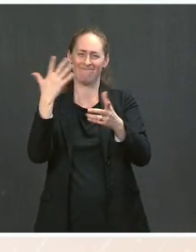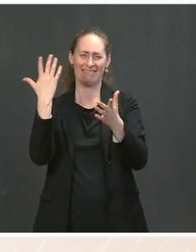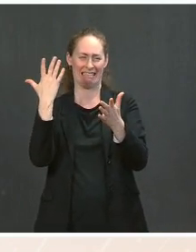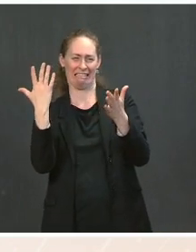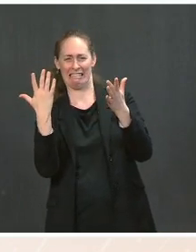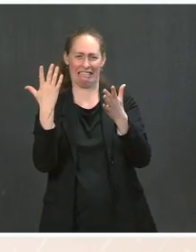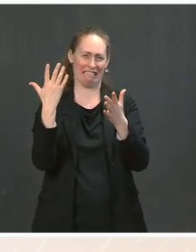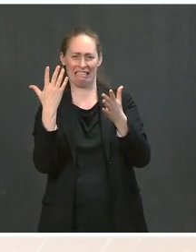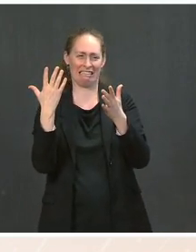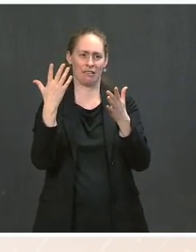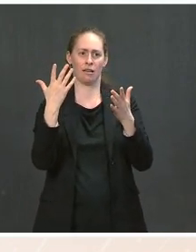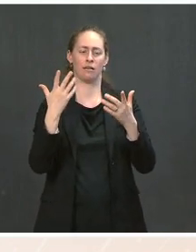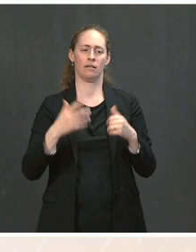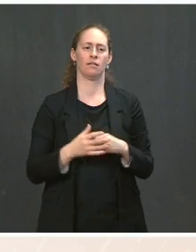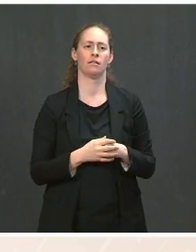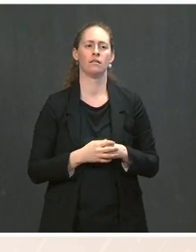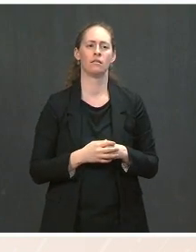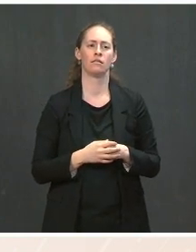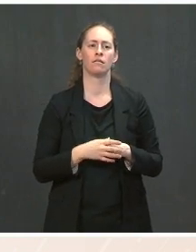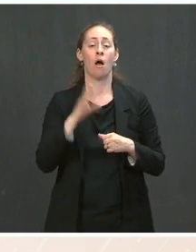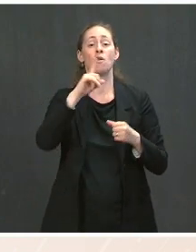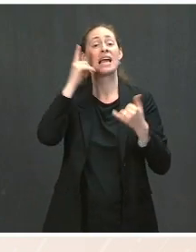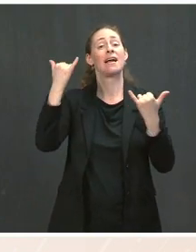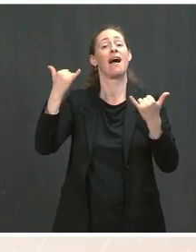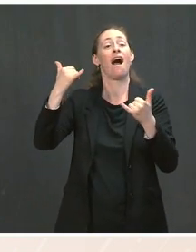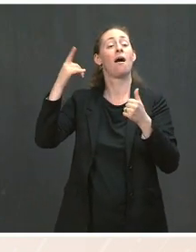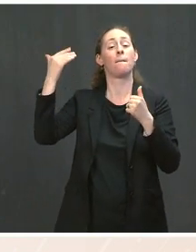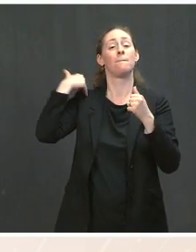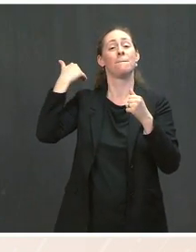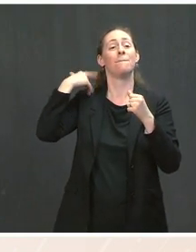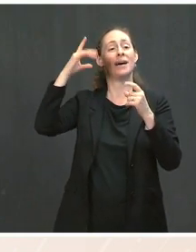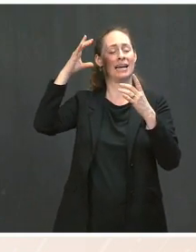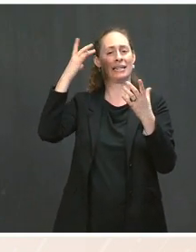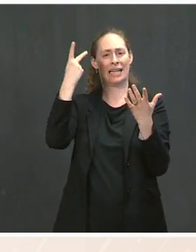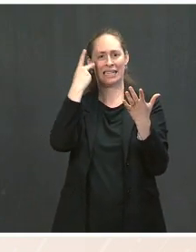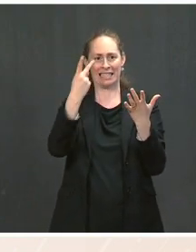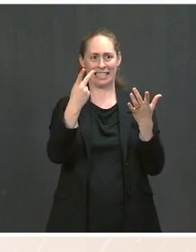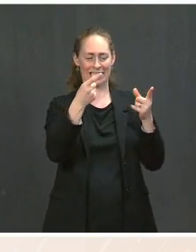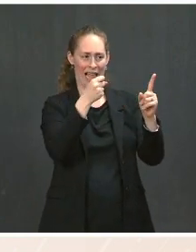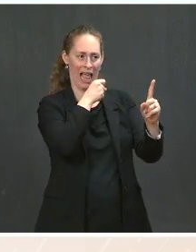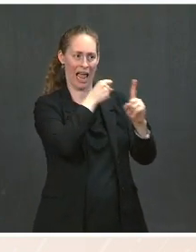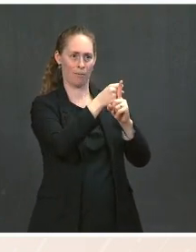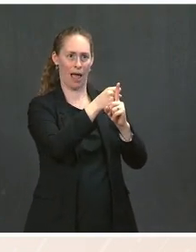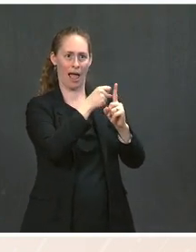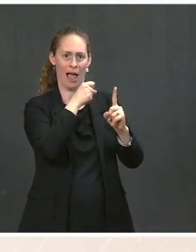and I think that's an indication that he's seen the impact in recent years and it's time to take a --